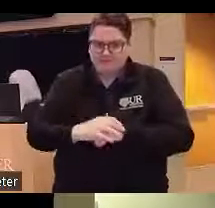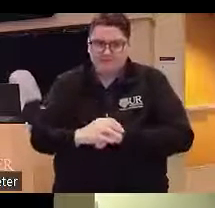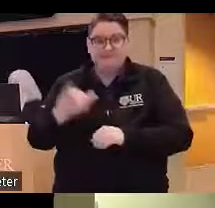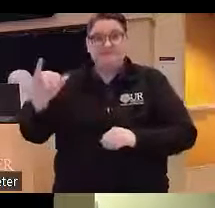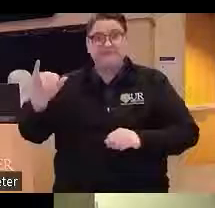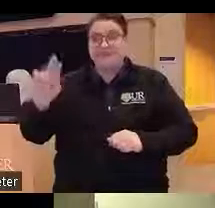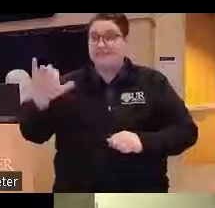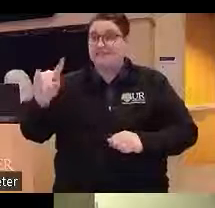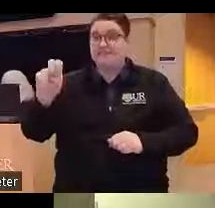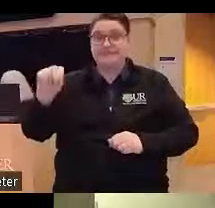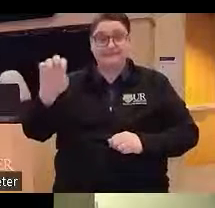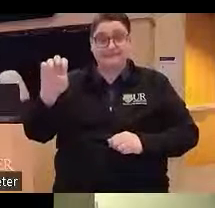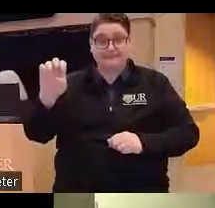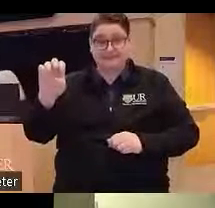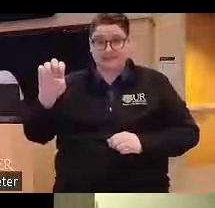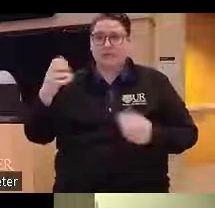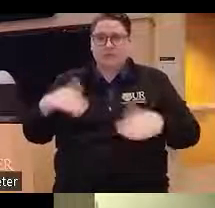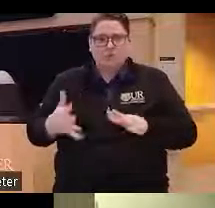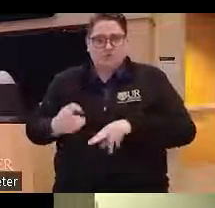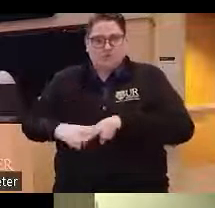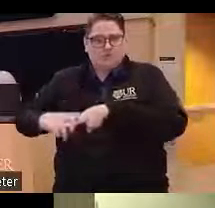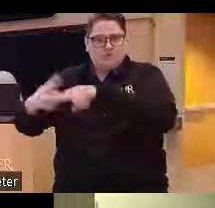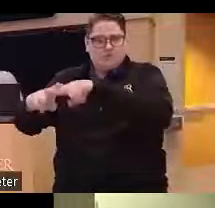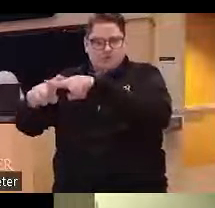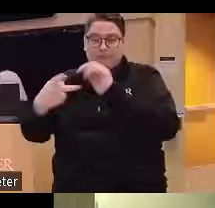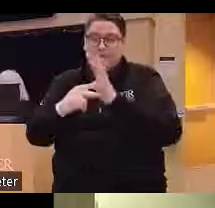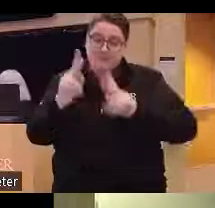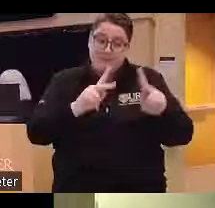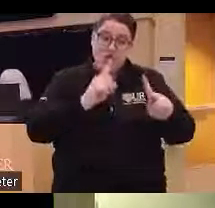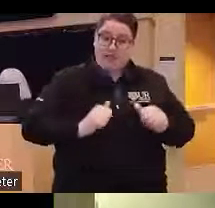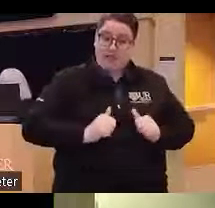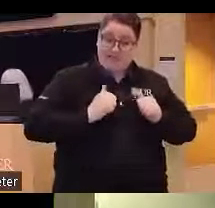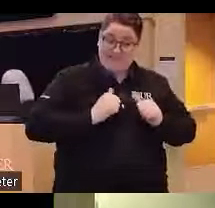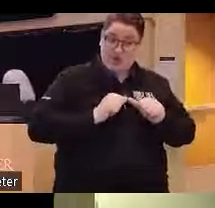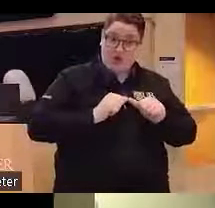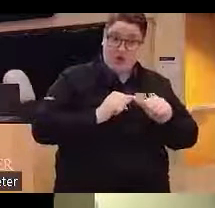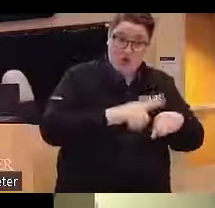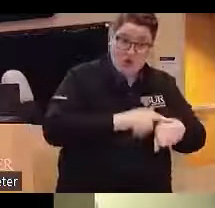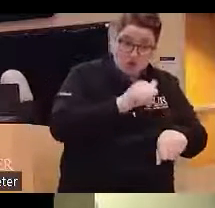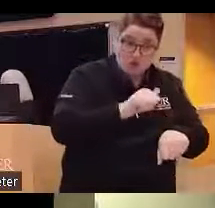increasing it's not just that people are living longer and the actual disability of people with